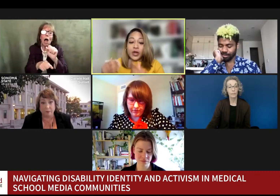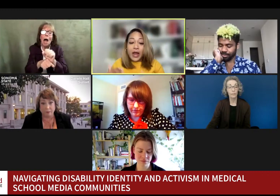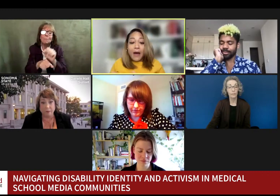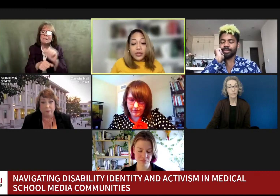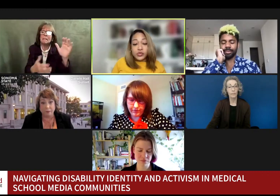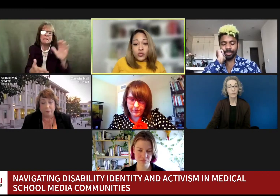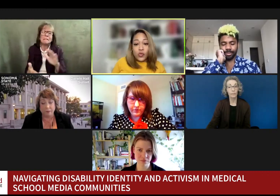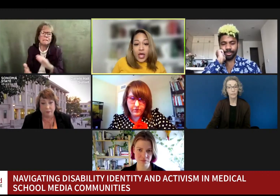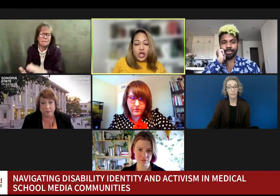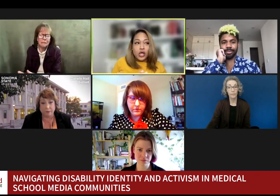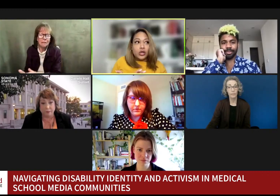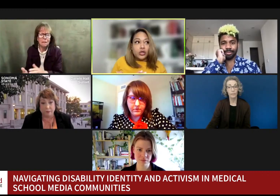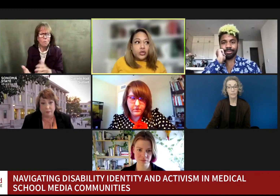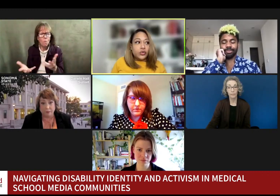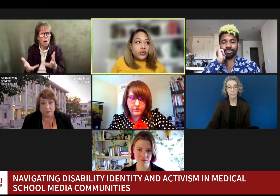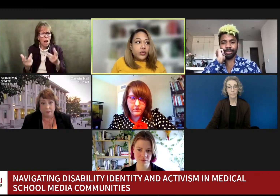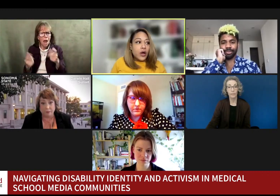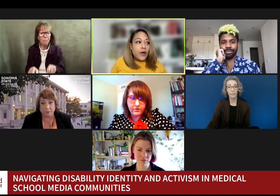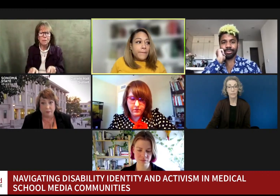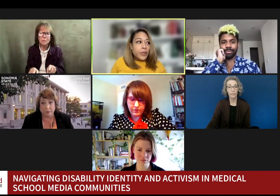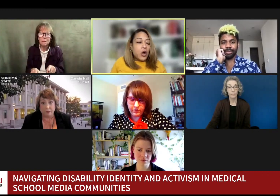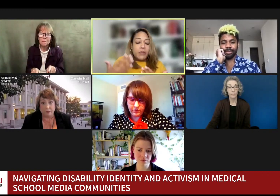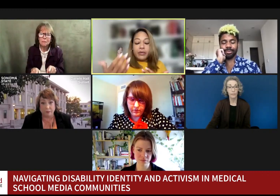What happens when you are maybe neurodiverse and